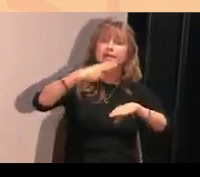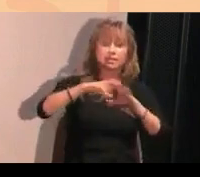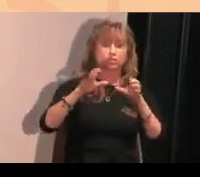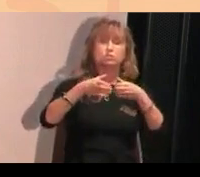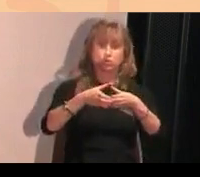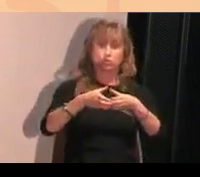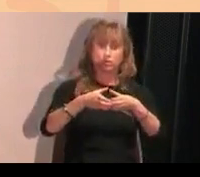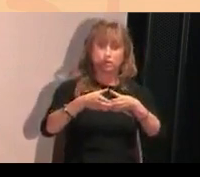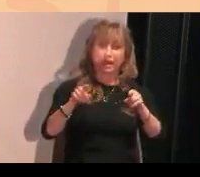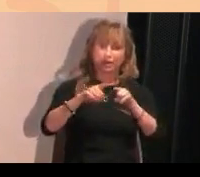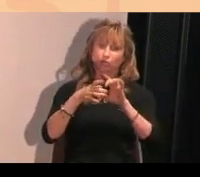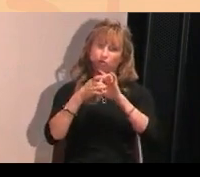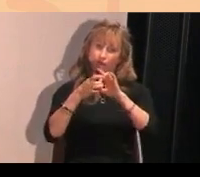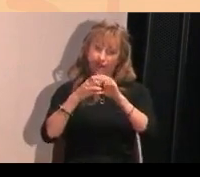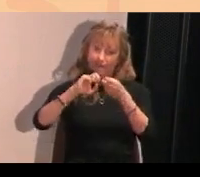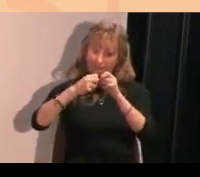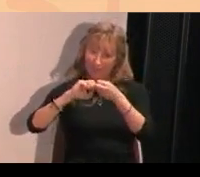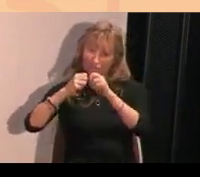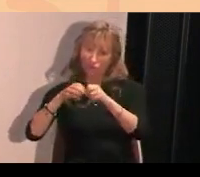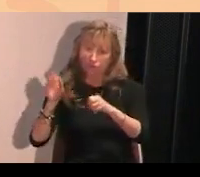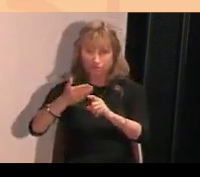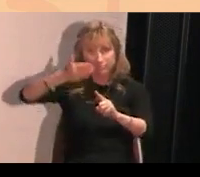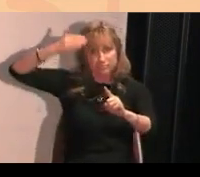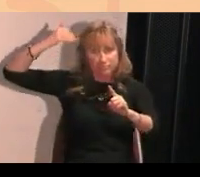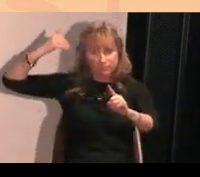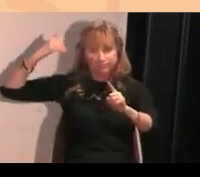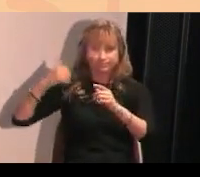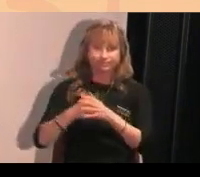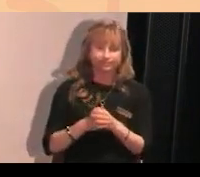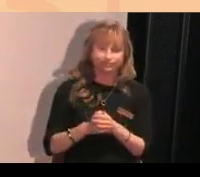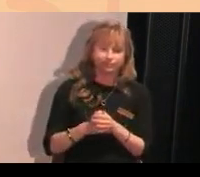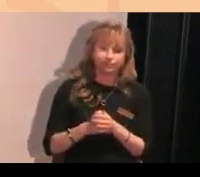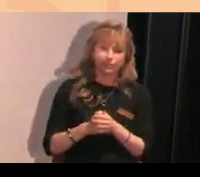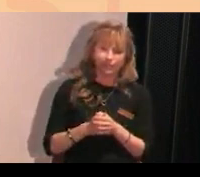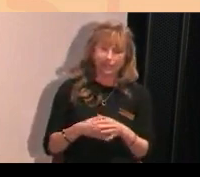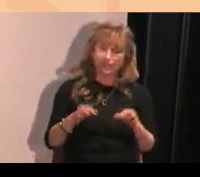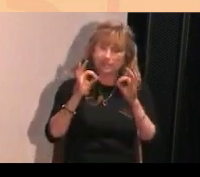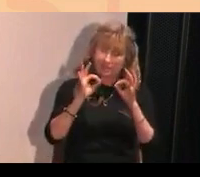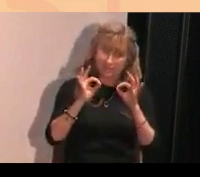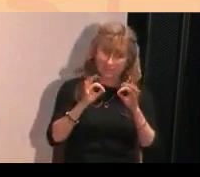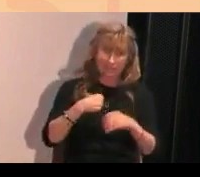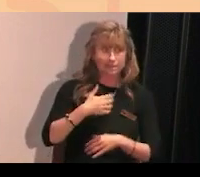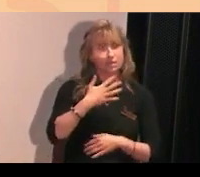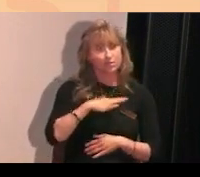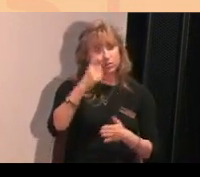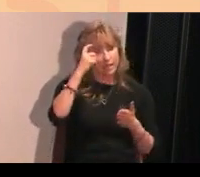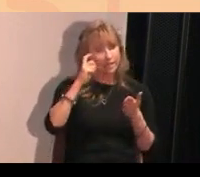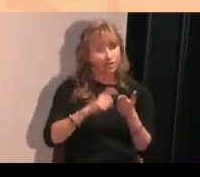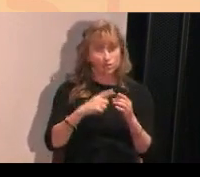issues over previous decades and in particular I would like to acknowledge the remarkable